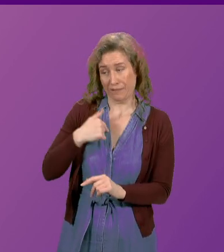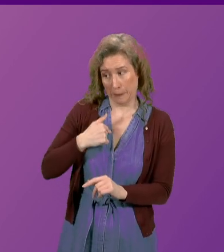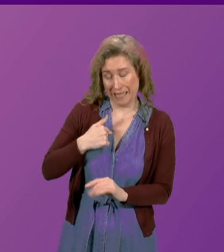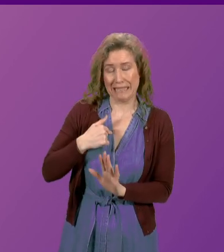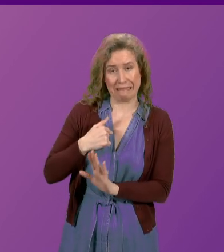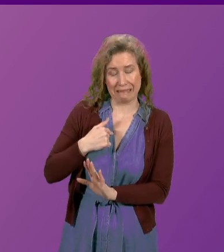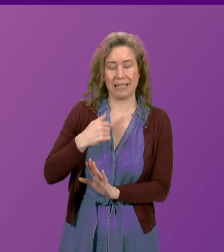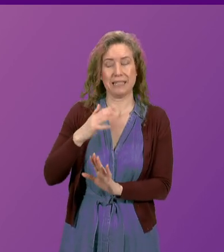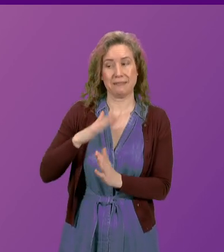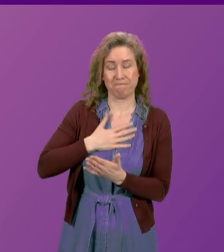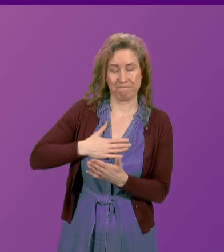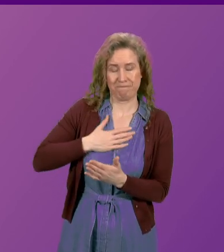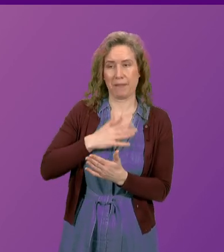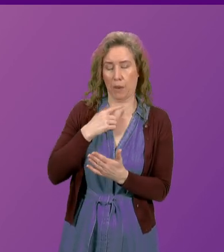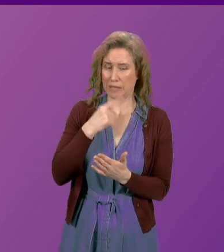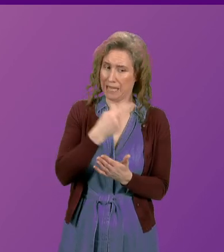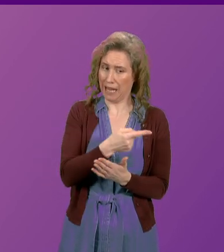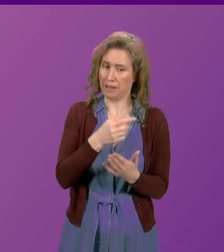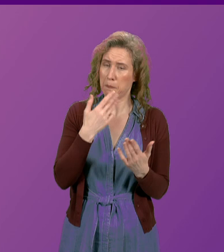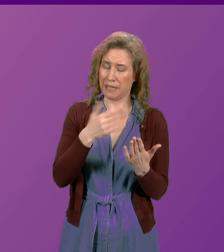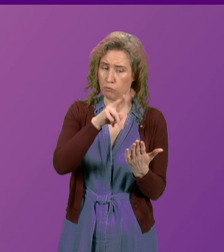I refer Mr Harvie to the contents of our manifesto,